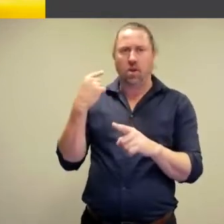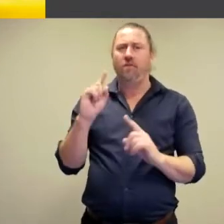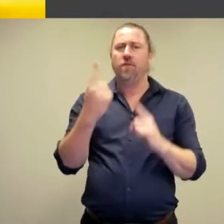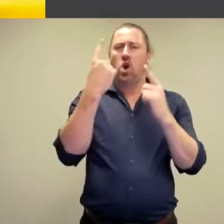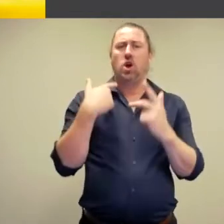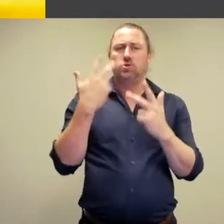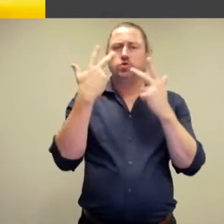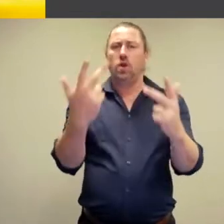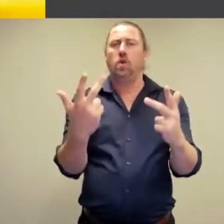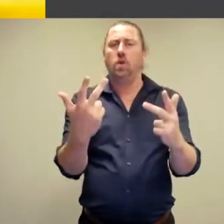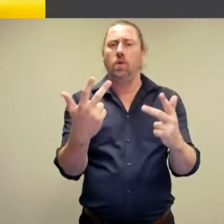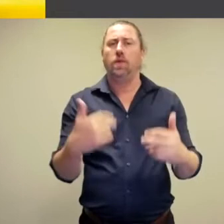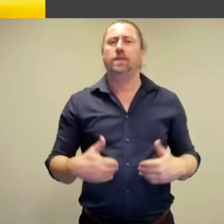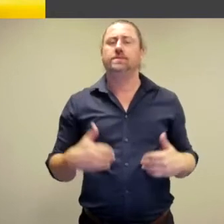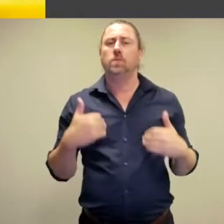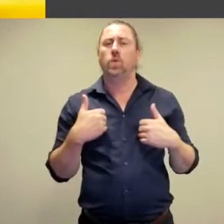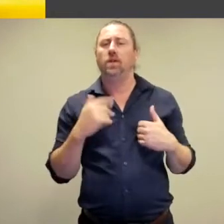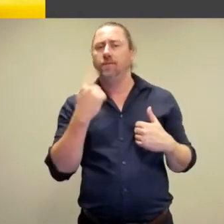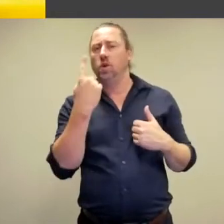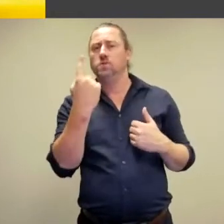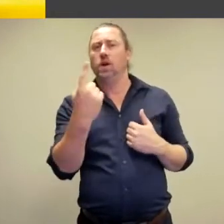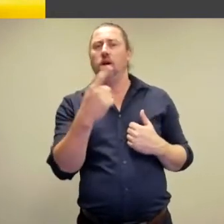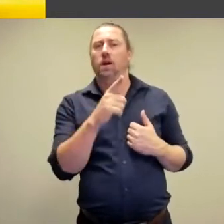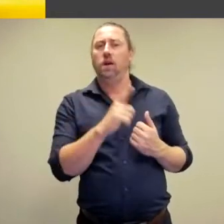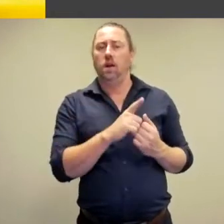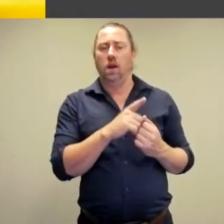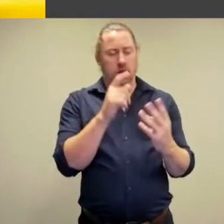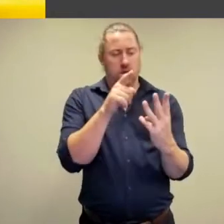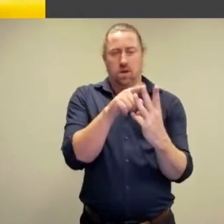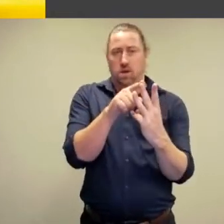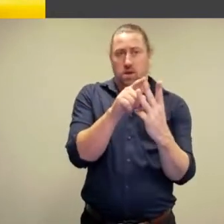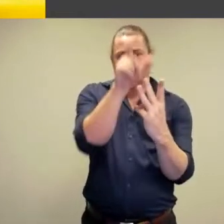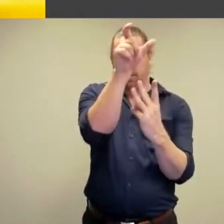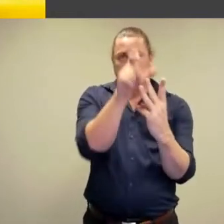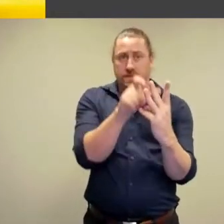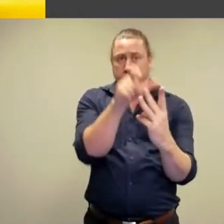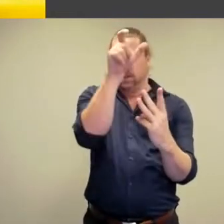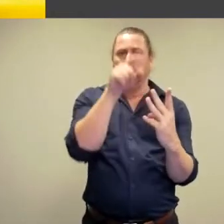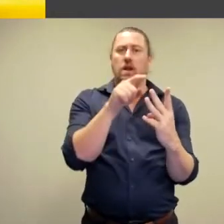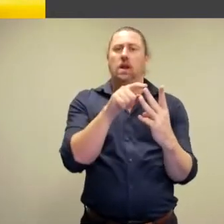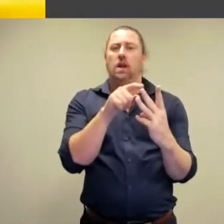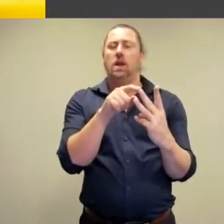for this morning's lecture, the middle